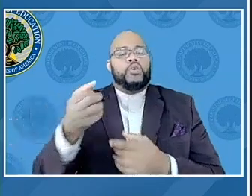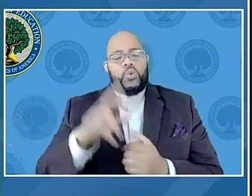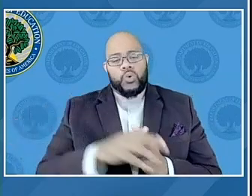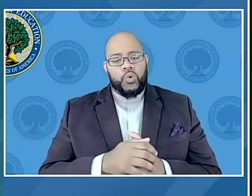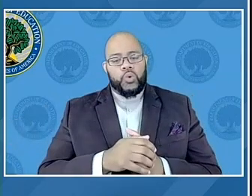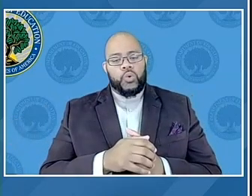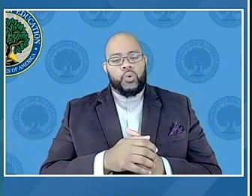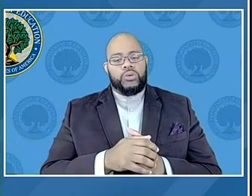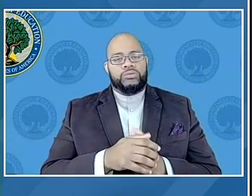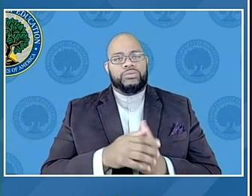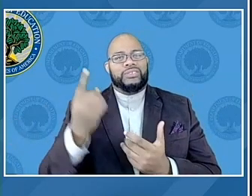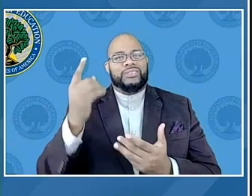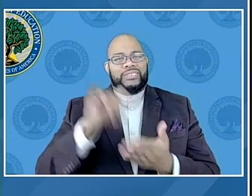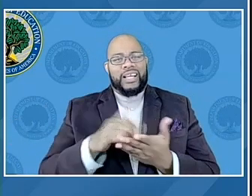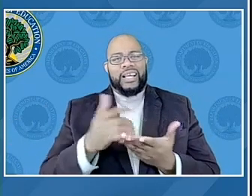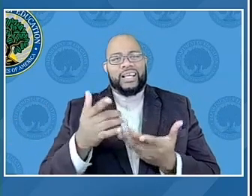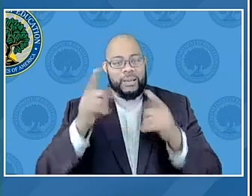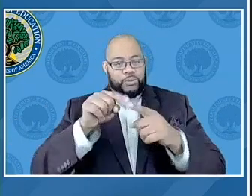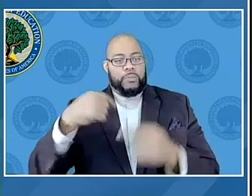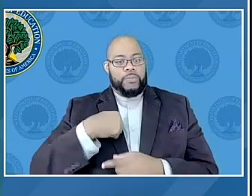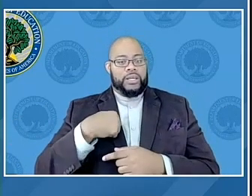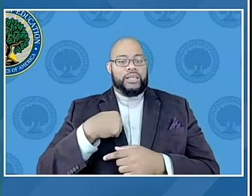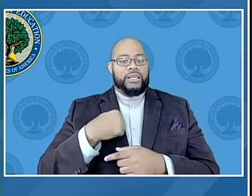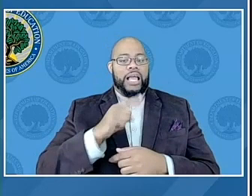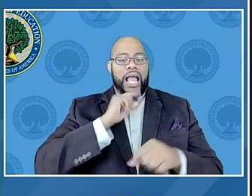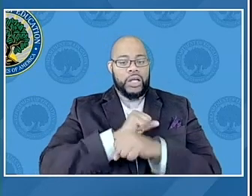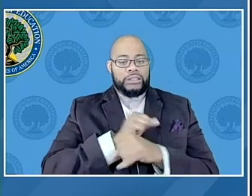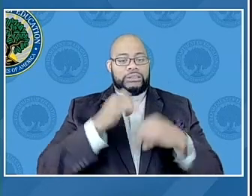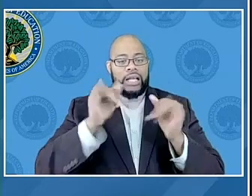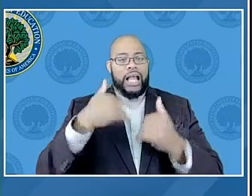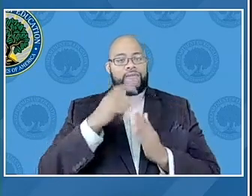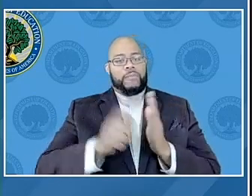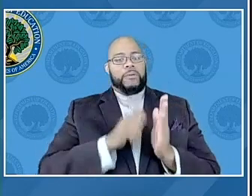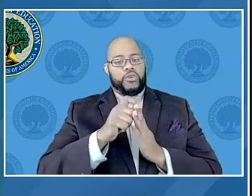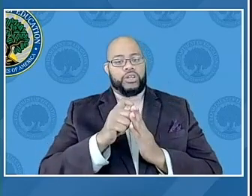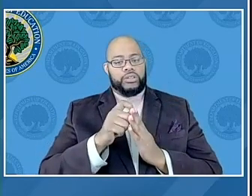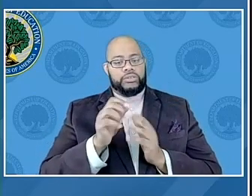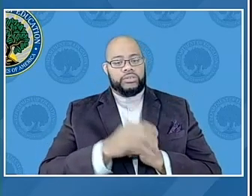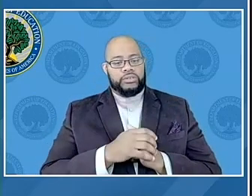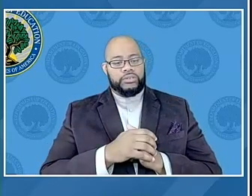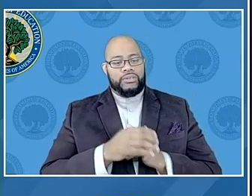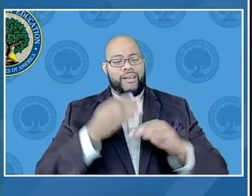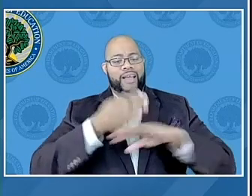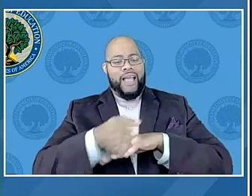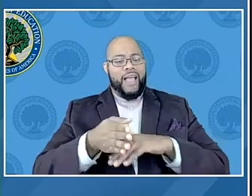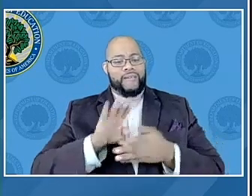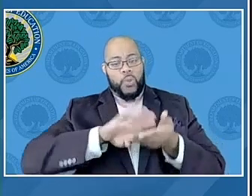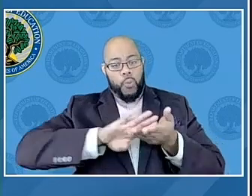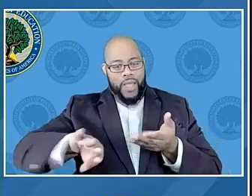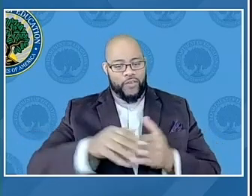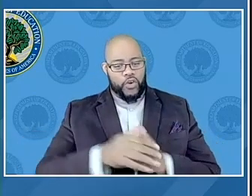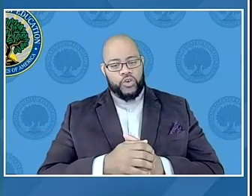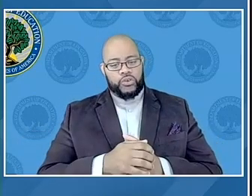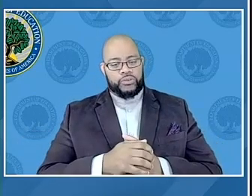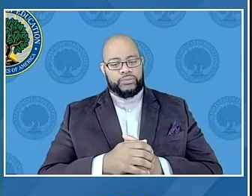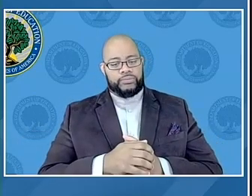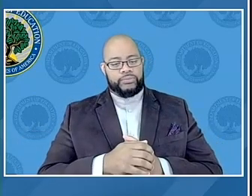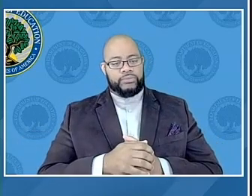something that happened to me, actually still have a period even after the waiver, that they still haven't certified,